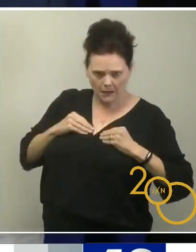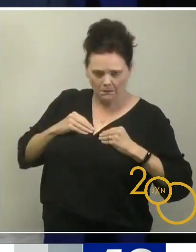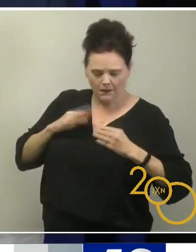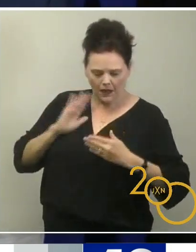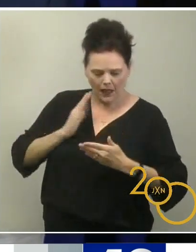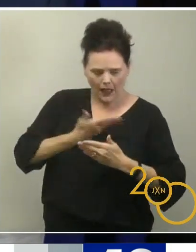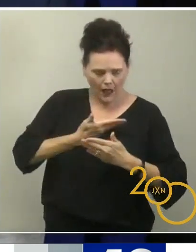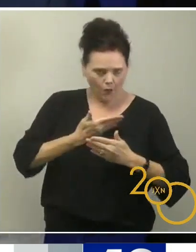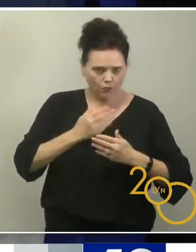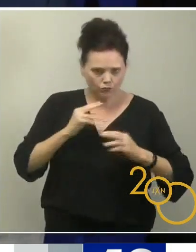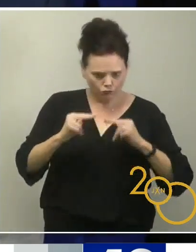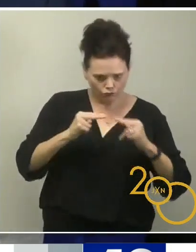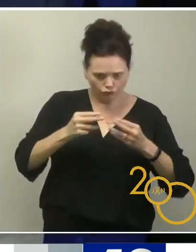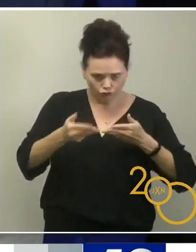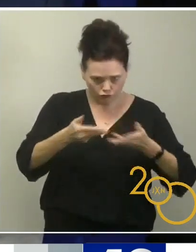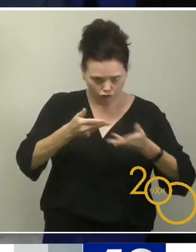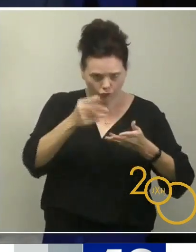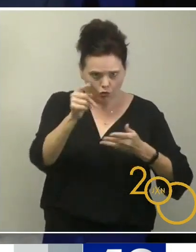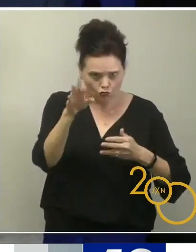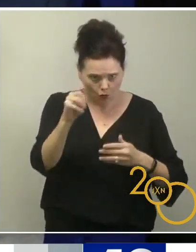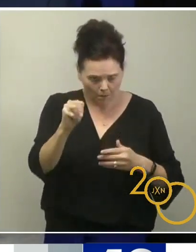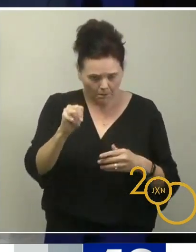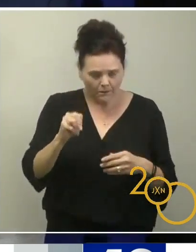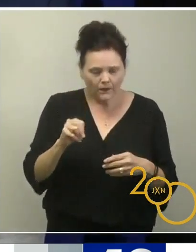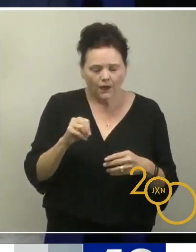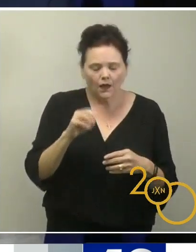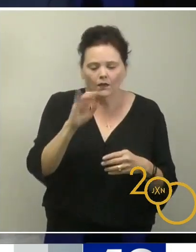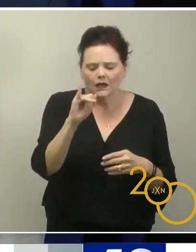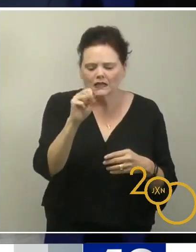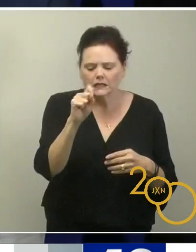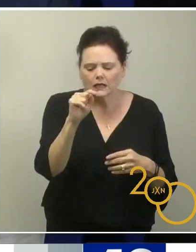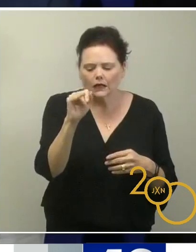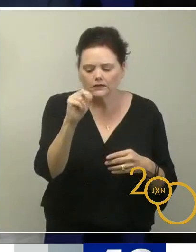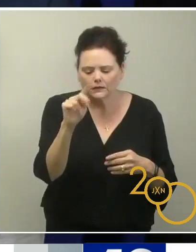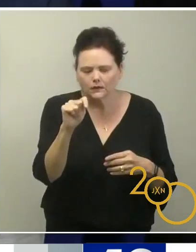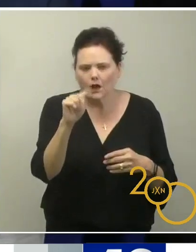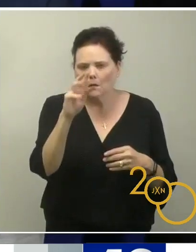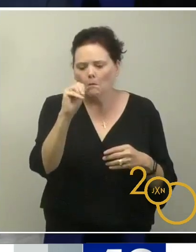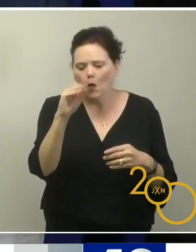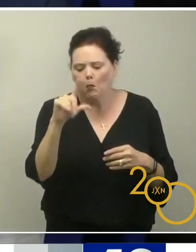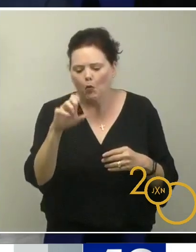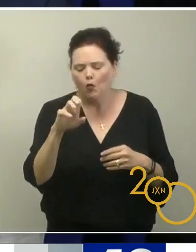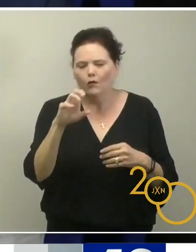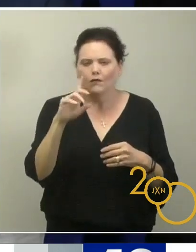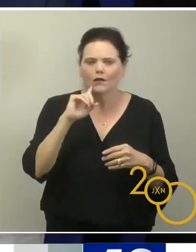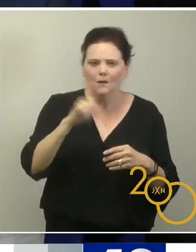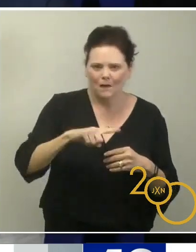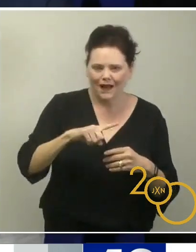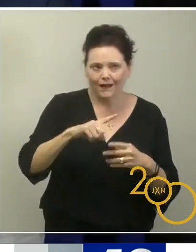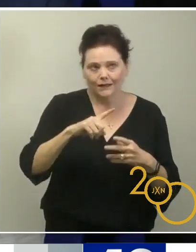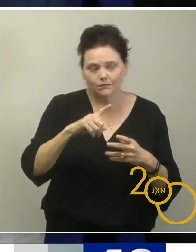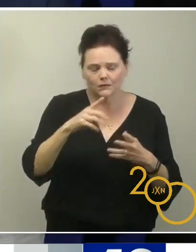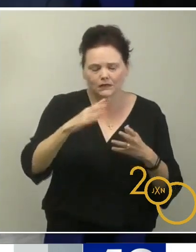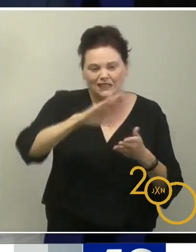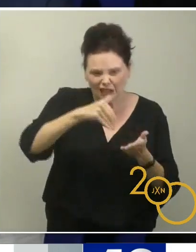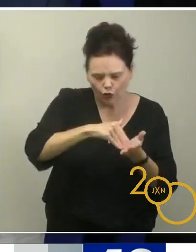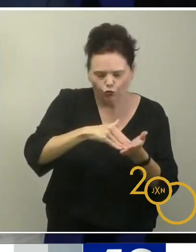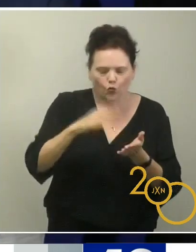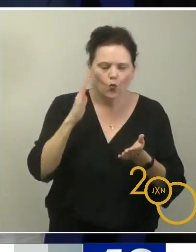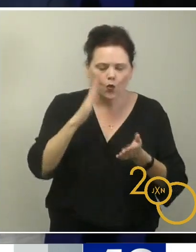GUARANTEE. THE MAYOR, TO MY KNOWLEDGE HAS ACCEPTED THOSE TERMS IN